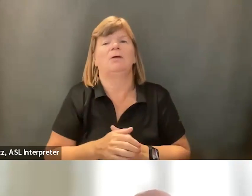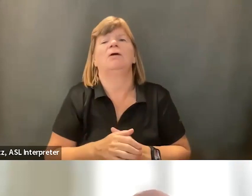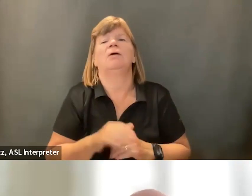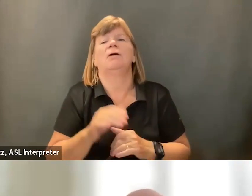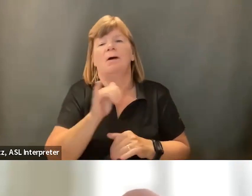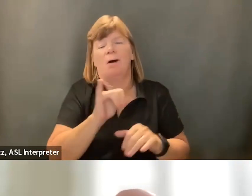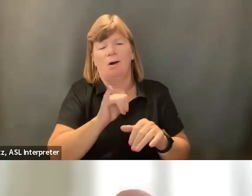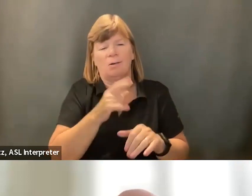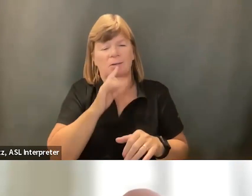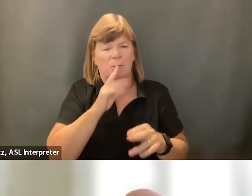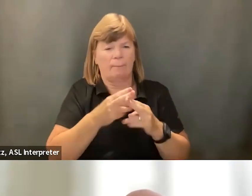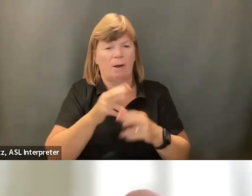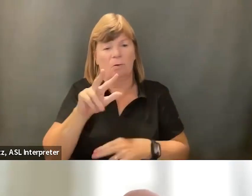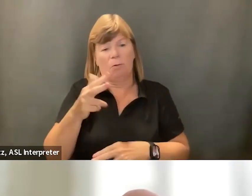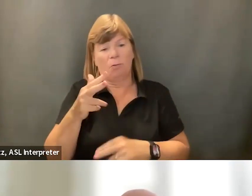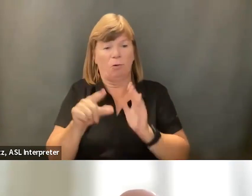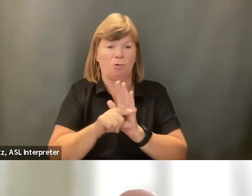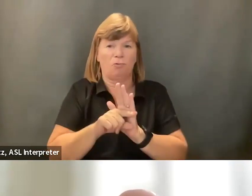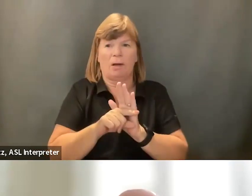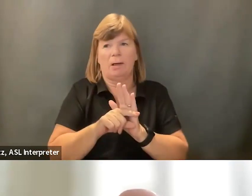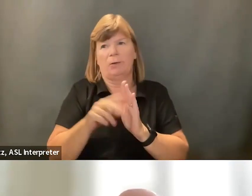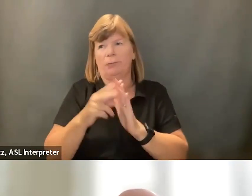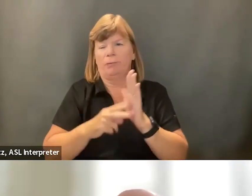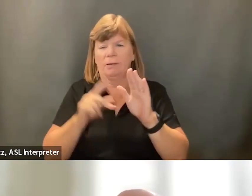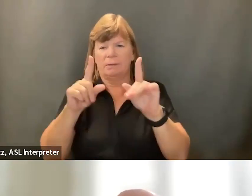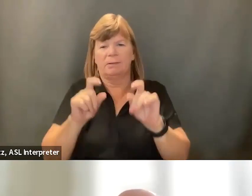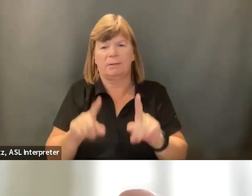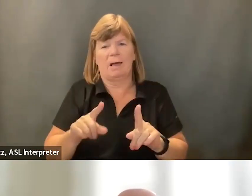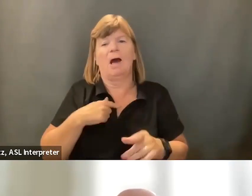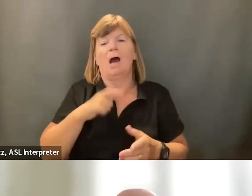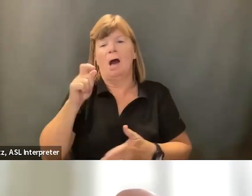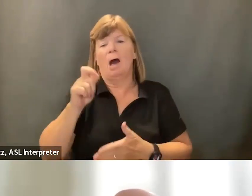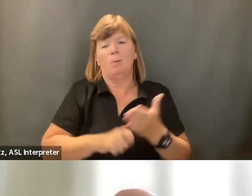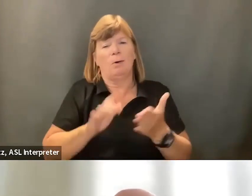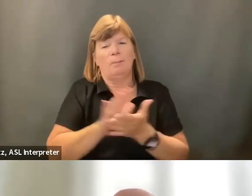thing about third grade reading tests I mean I wrote a paper on that's just they're just not